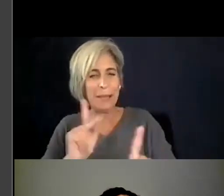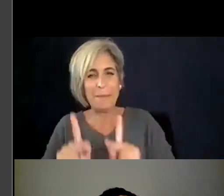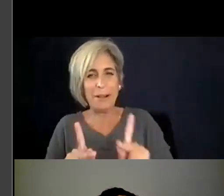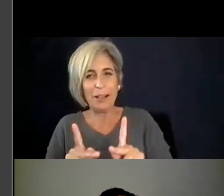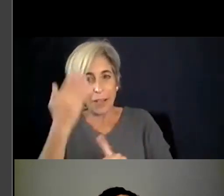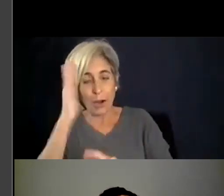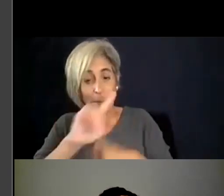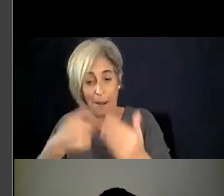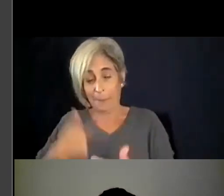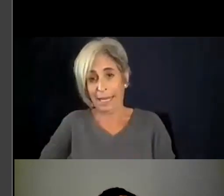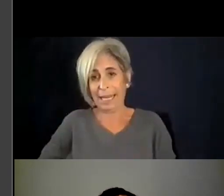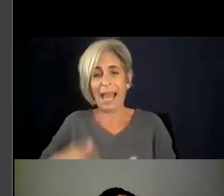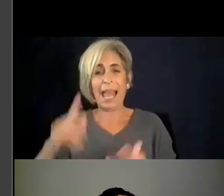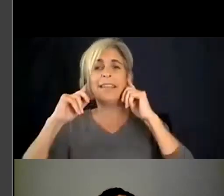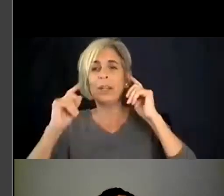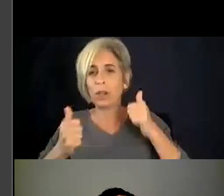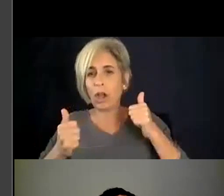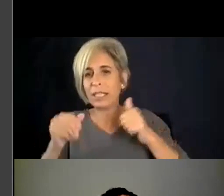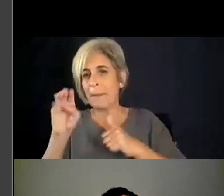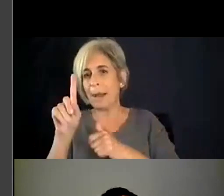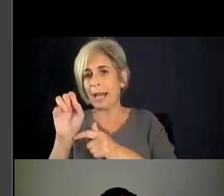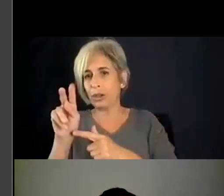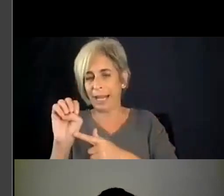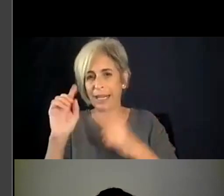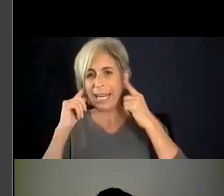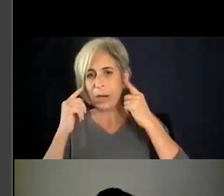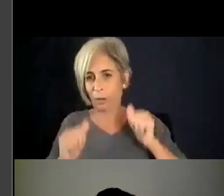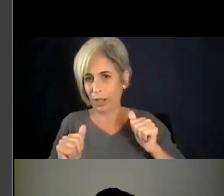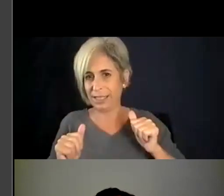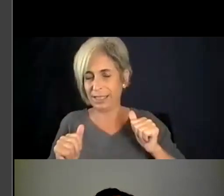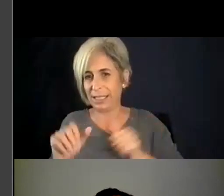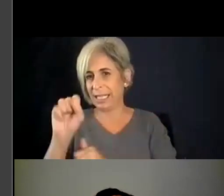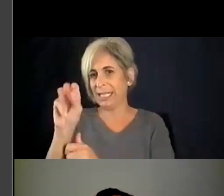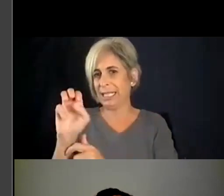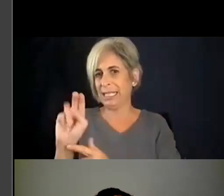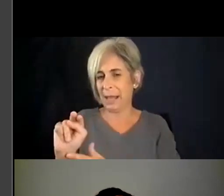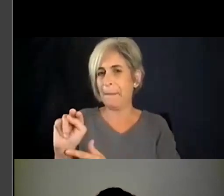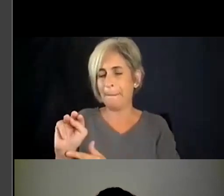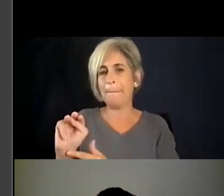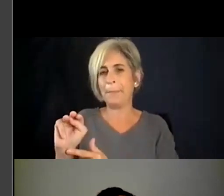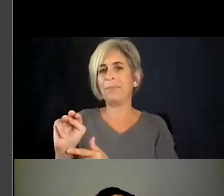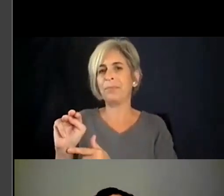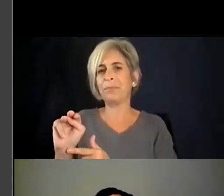live with moderate hearing loss. As I was just saying SIM RFL was profoundly life-changing for me.